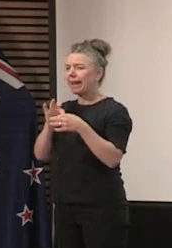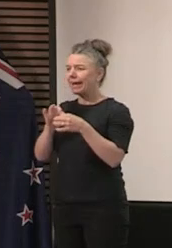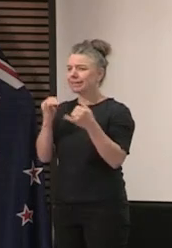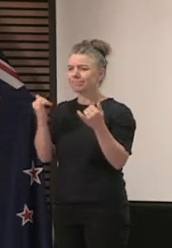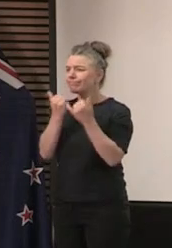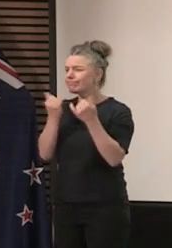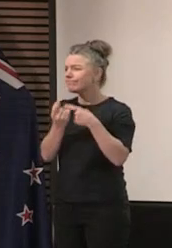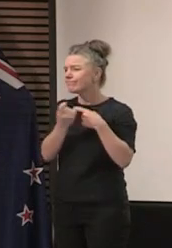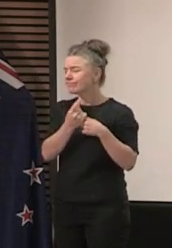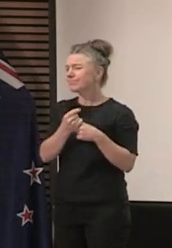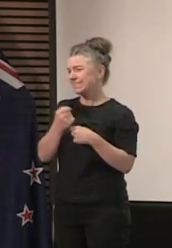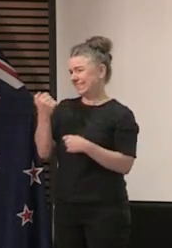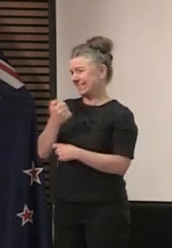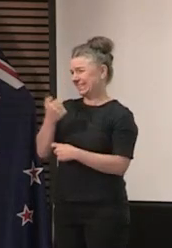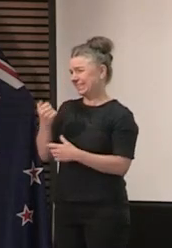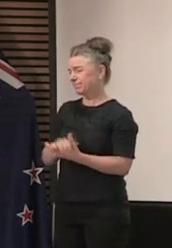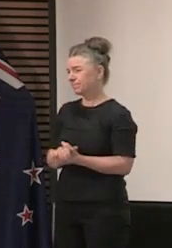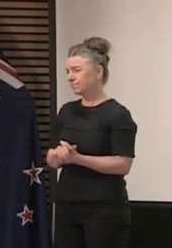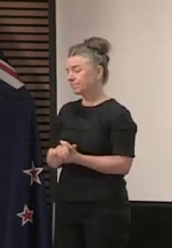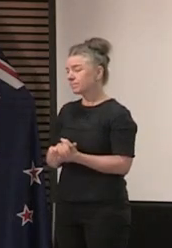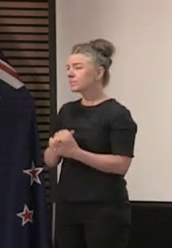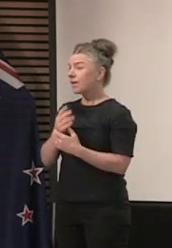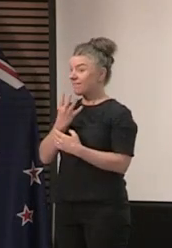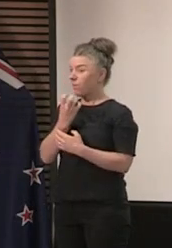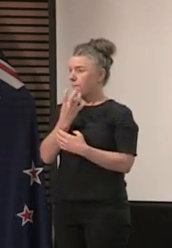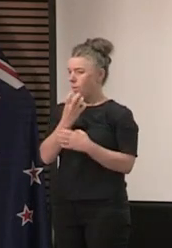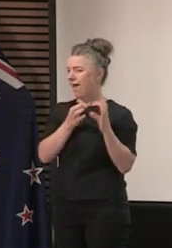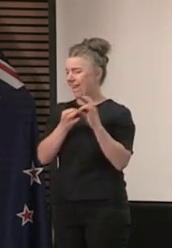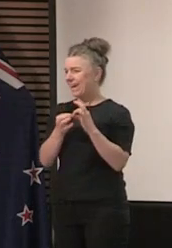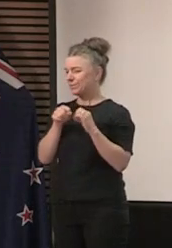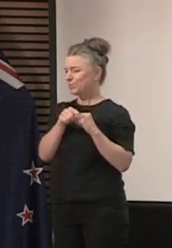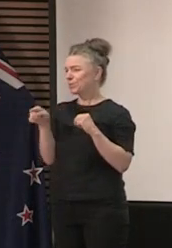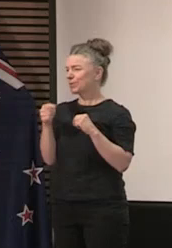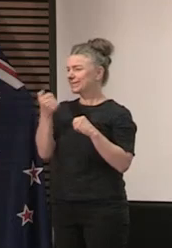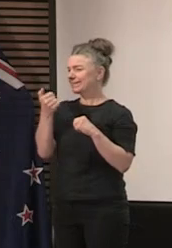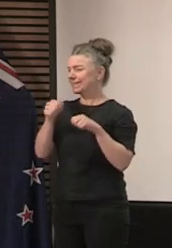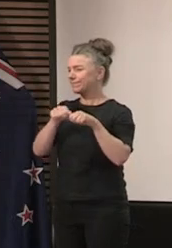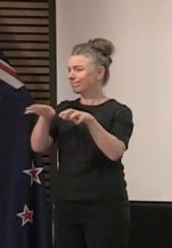still the same 16 significant clusters and four additional